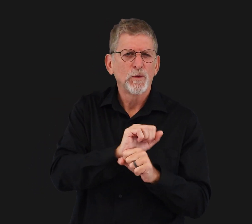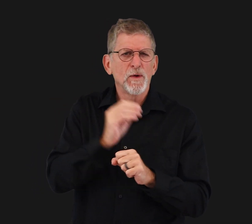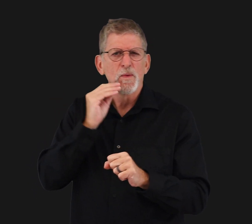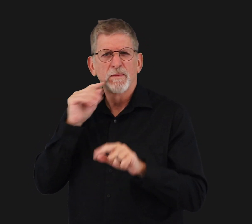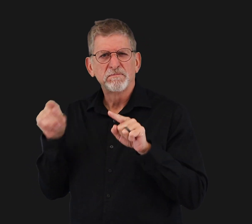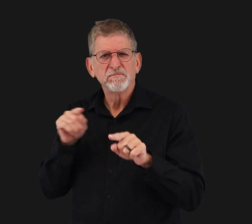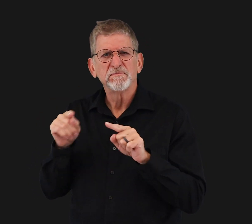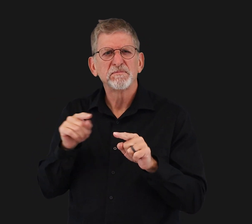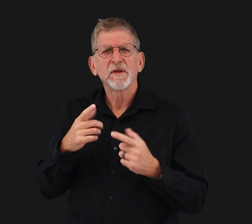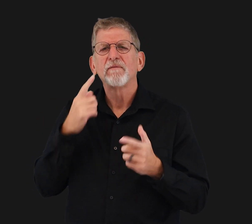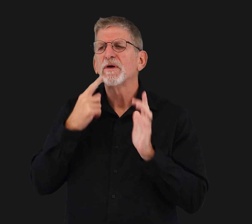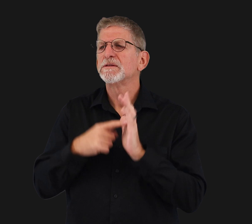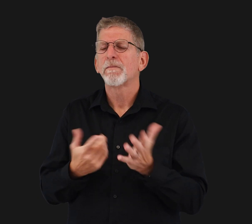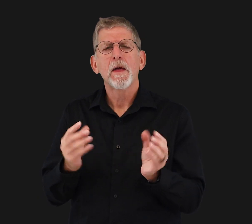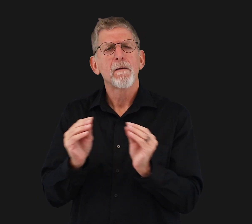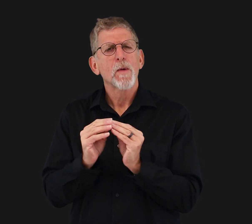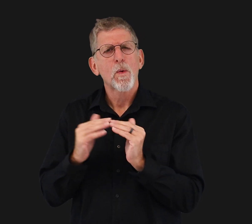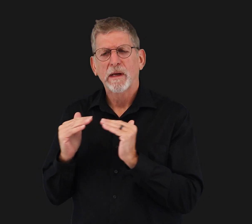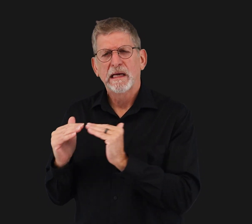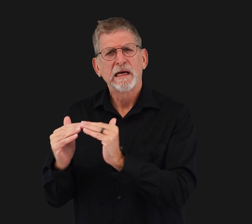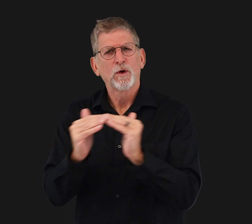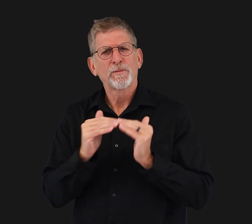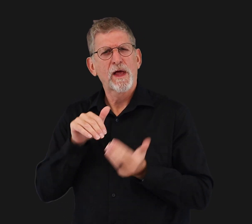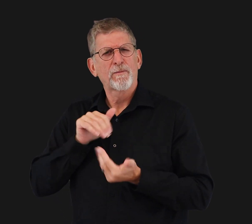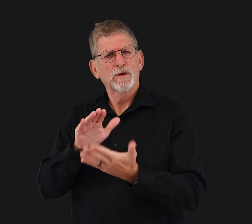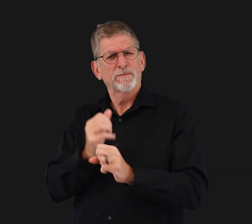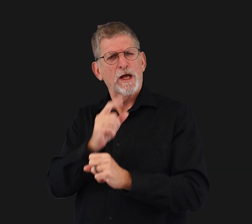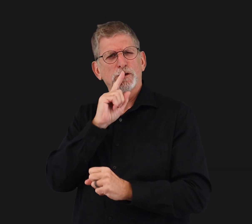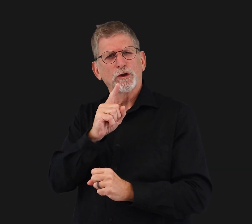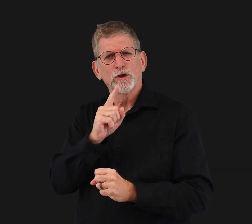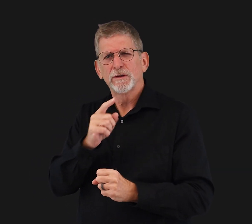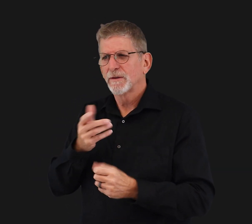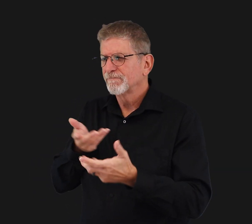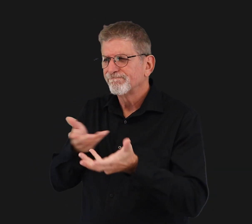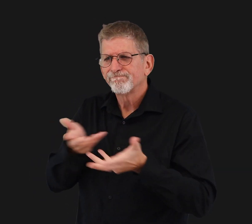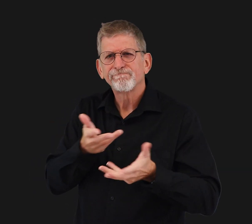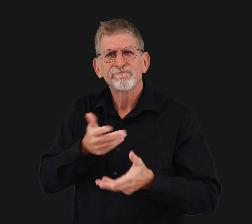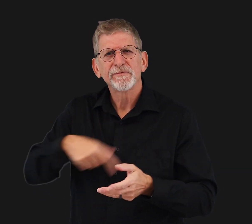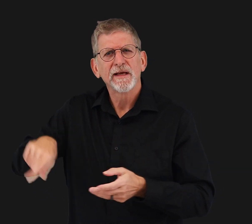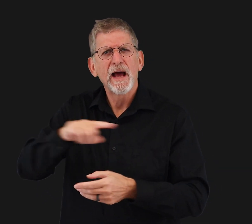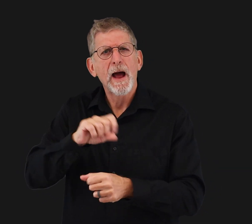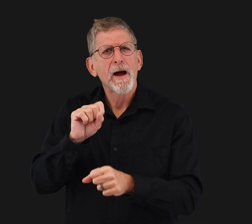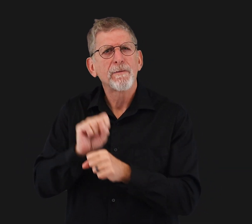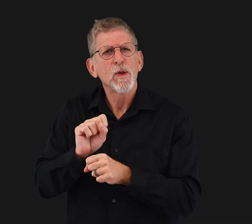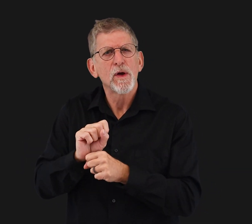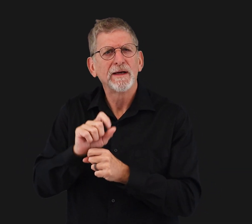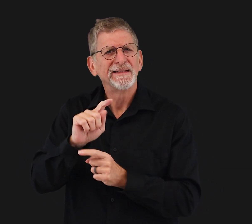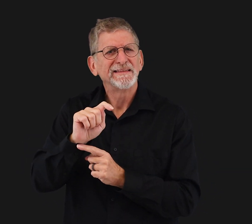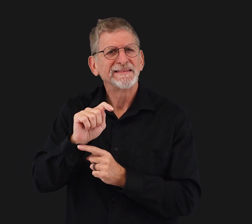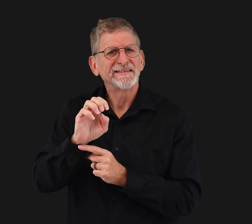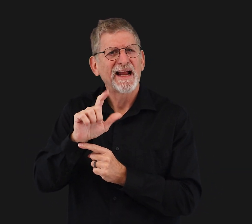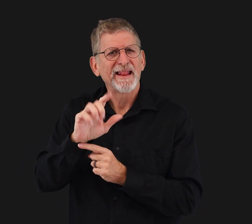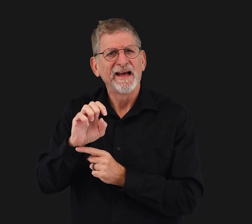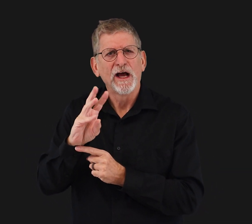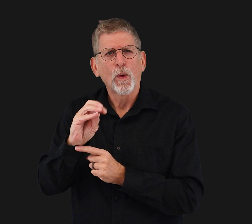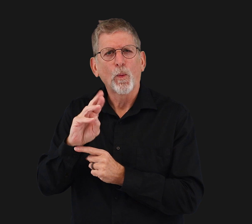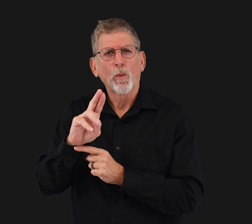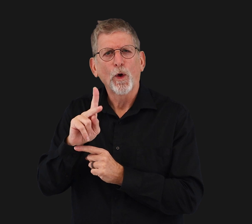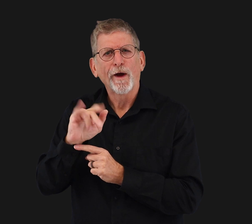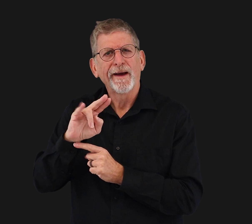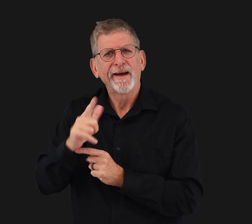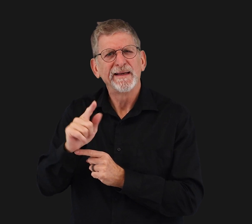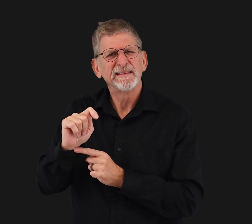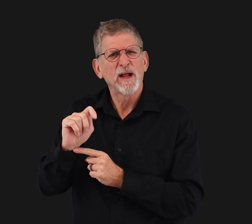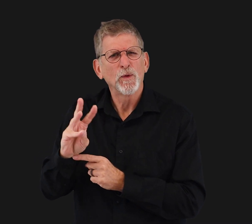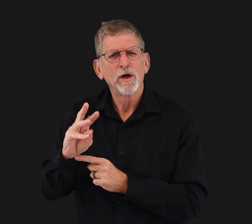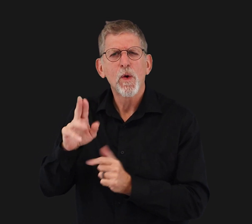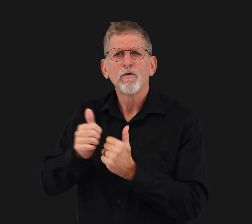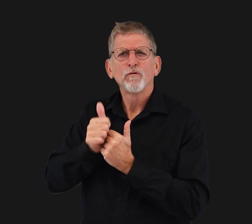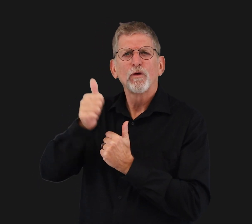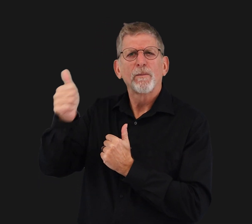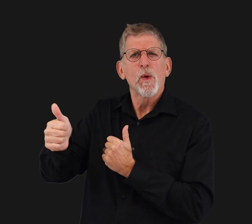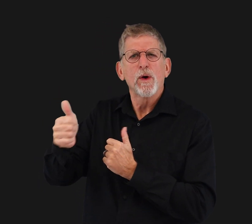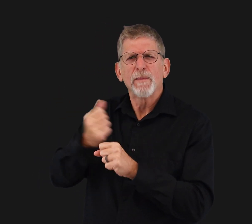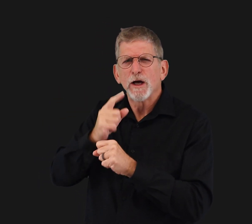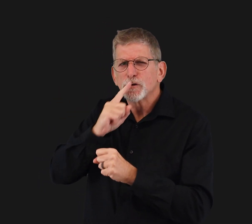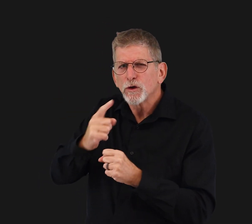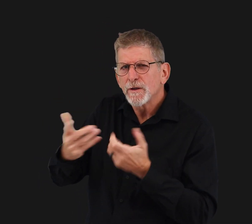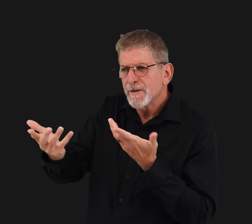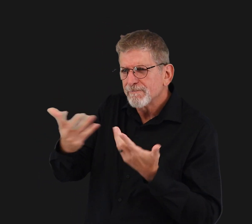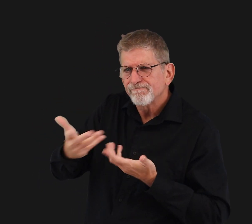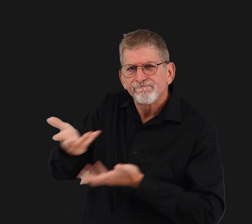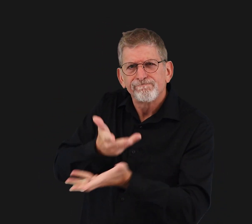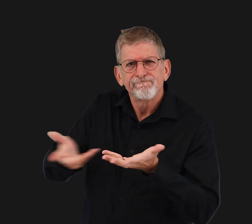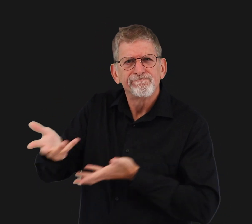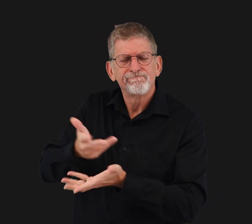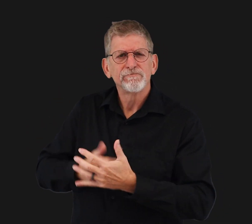(i.e., a more equitable approach to ensure engagement for employees teleworking or in remote locations)